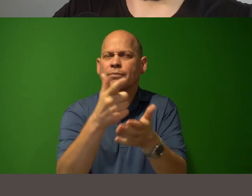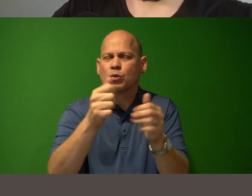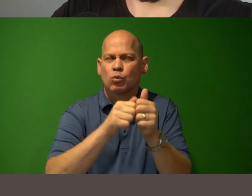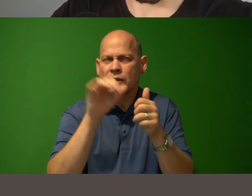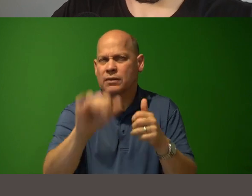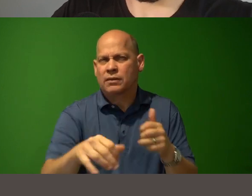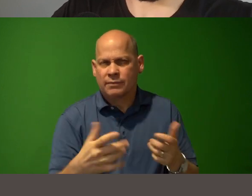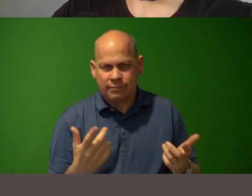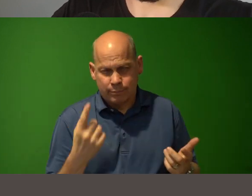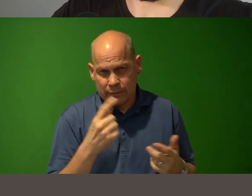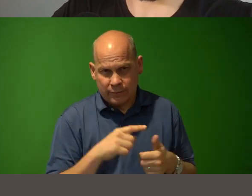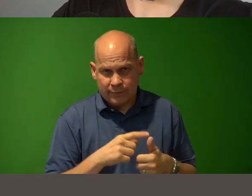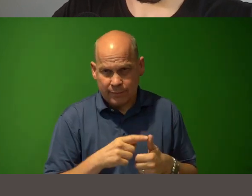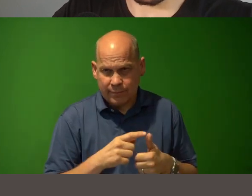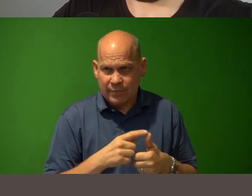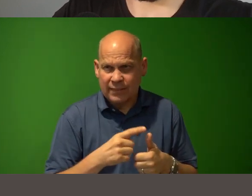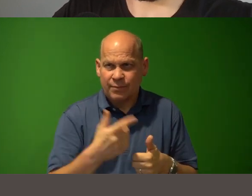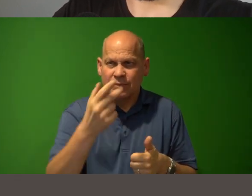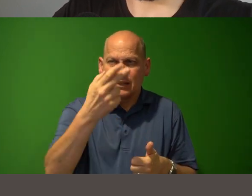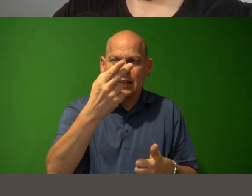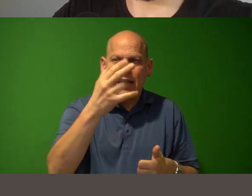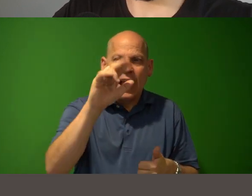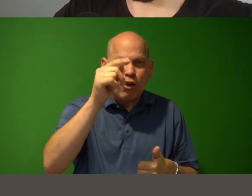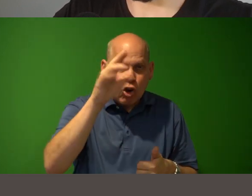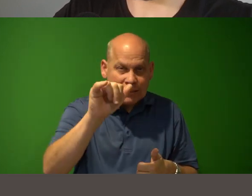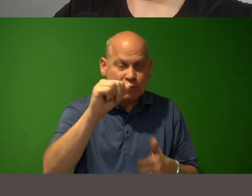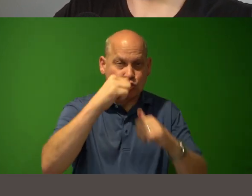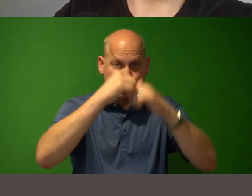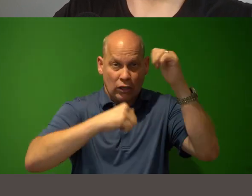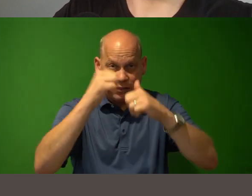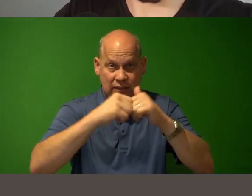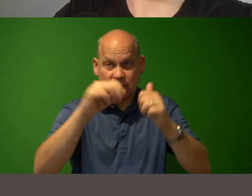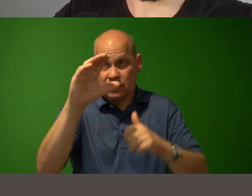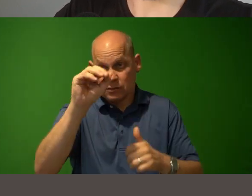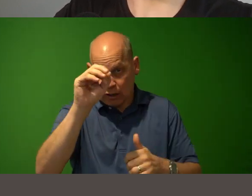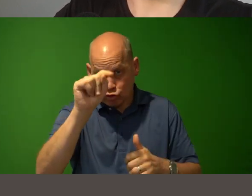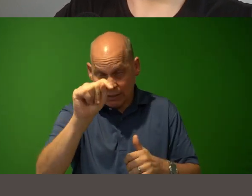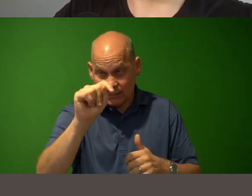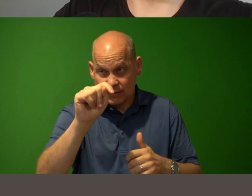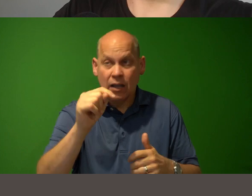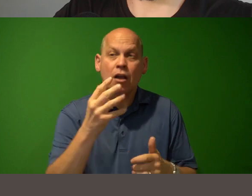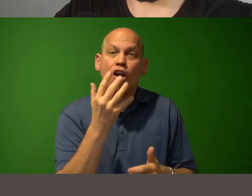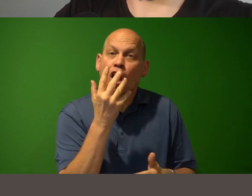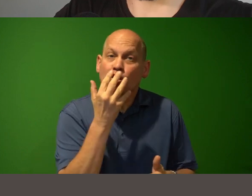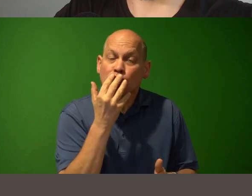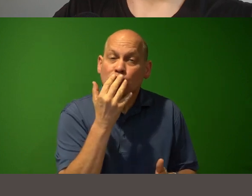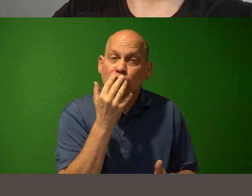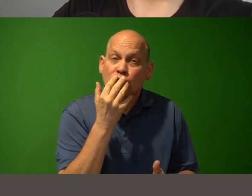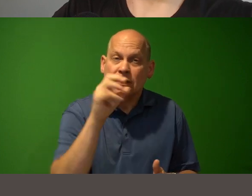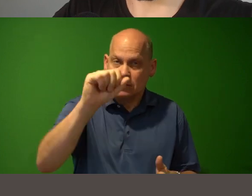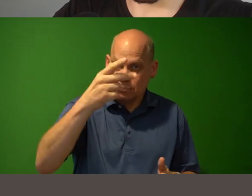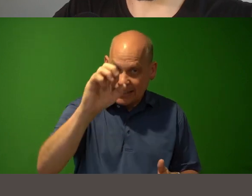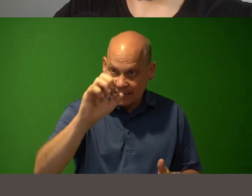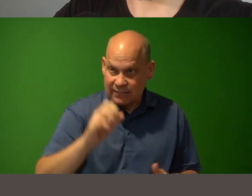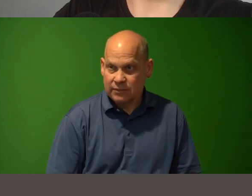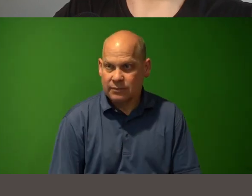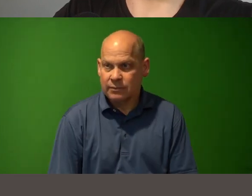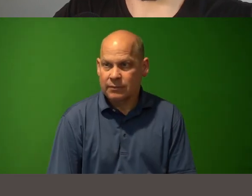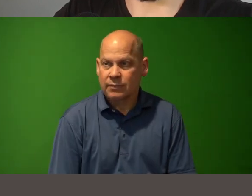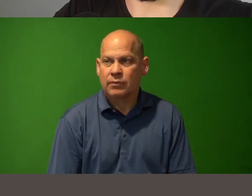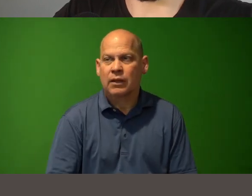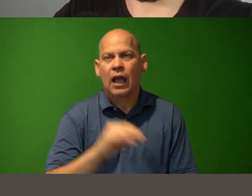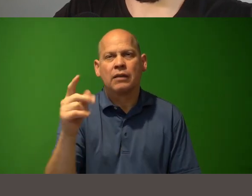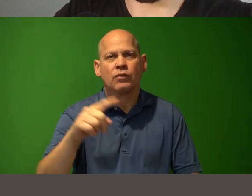And those are hierarchy, structure, contrast, color, space, and variety.